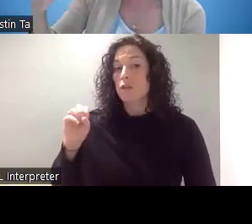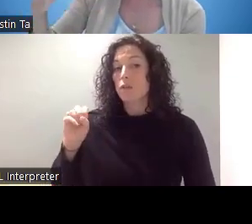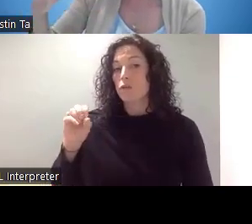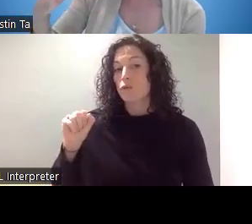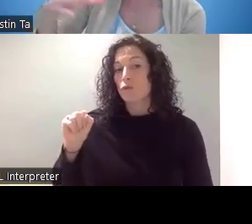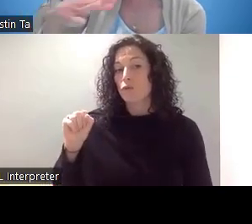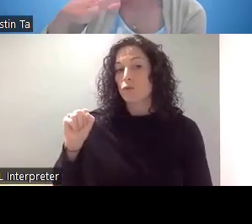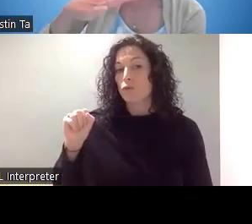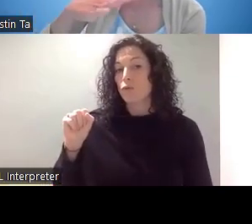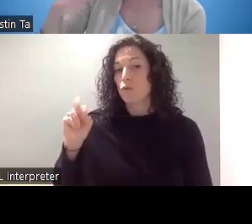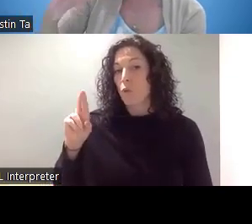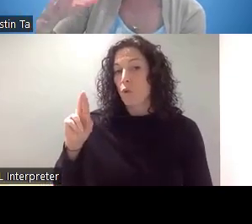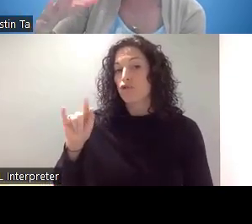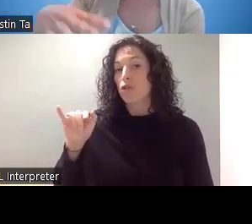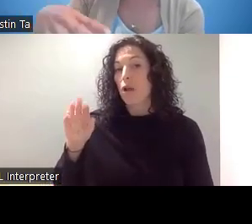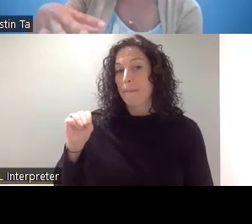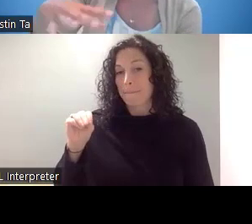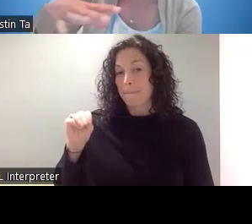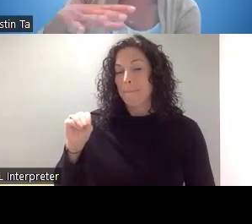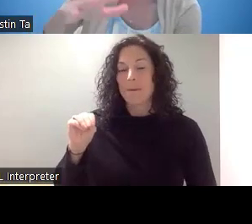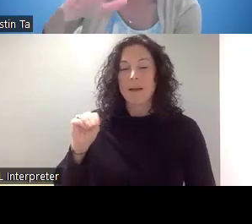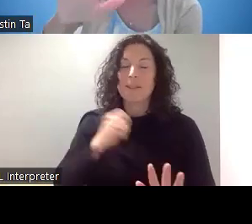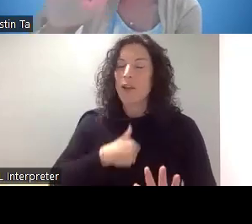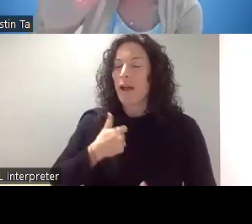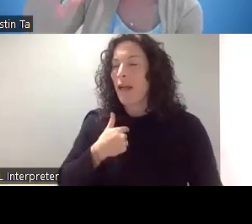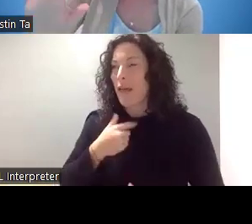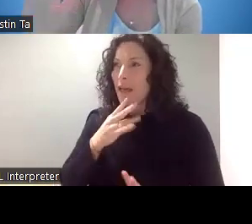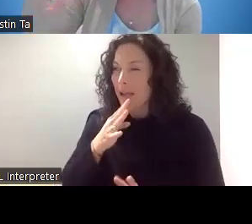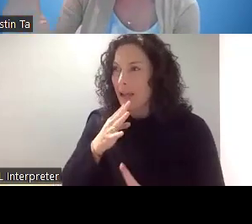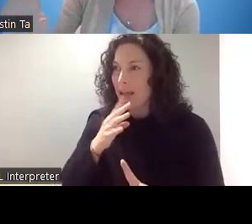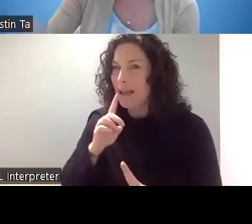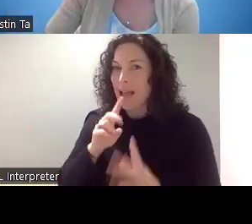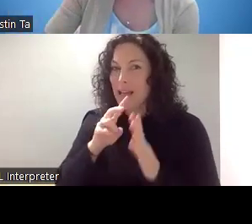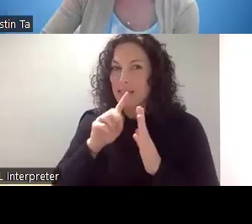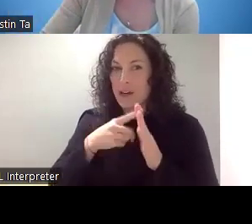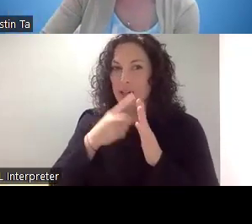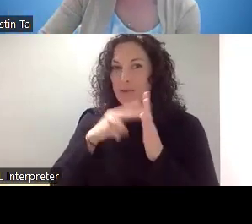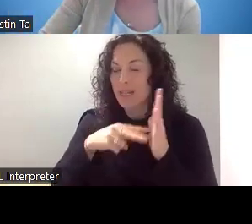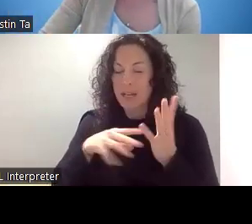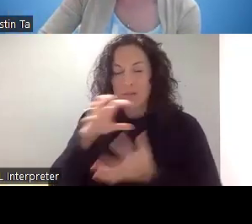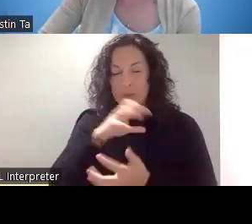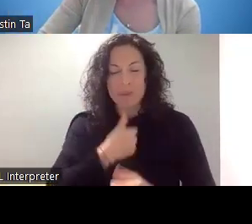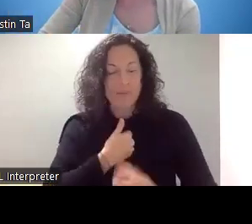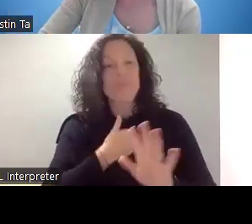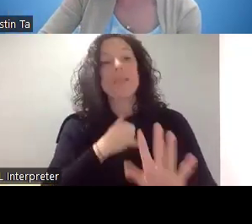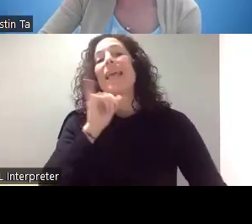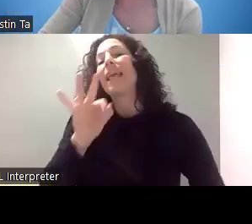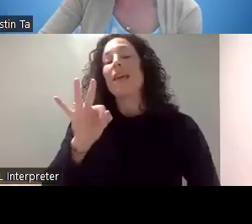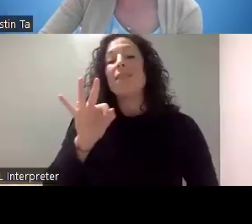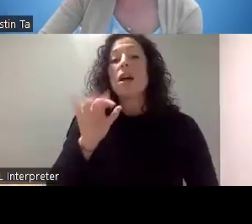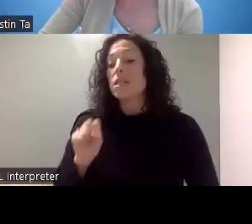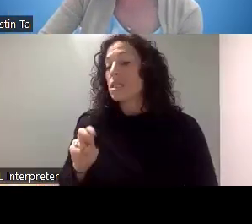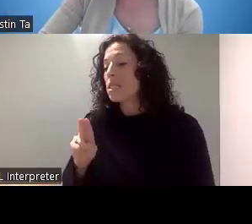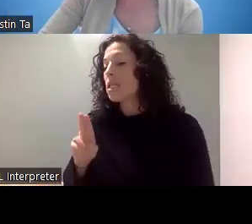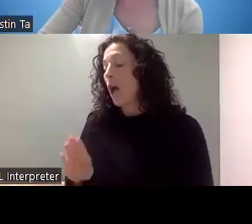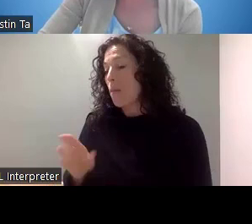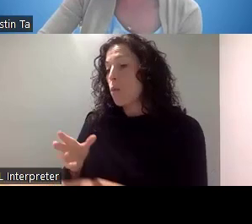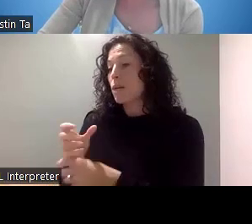I'm sorry. I started reading, and I confused myself. So if the subrecipient meets the threshold